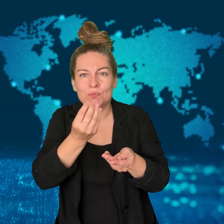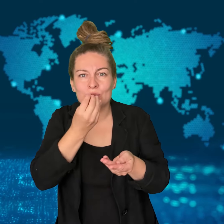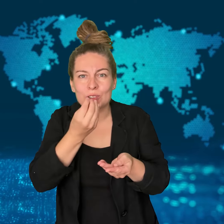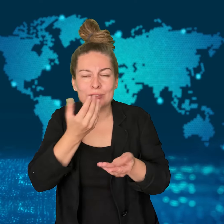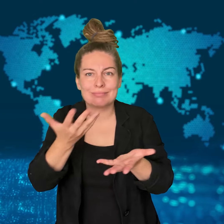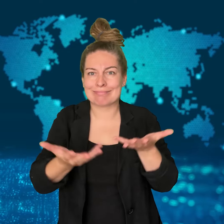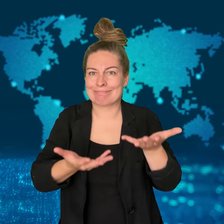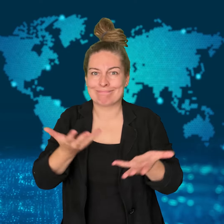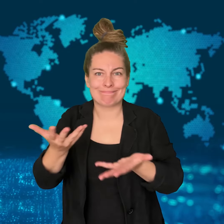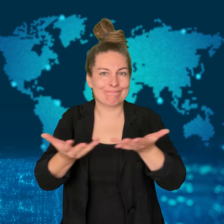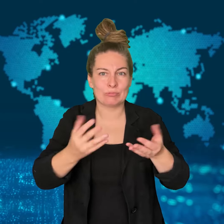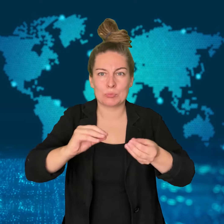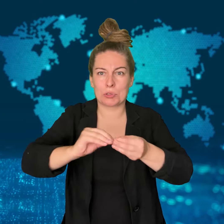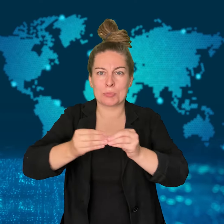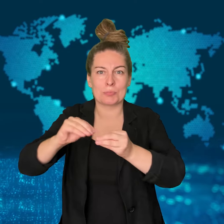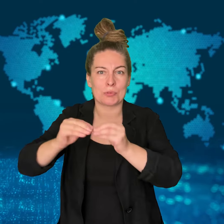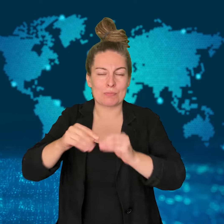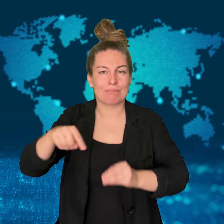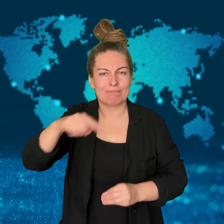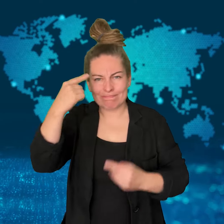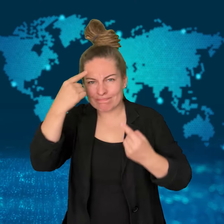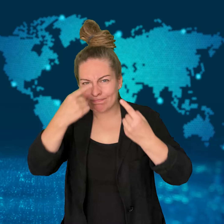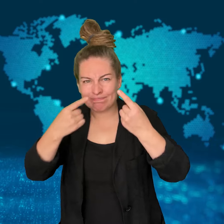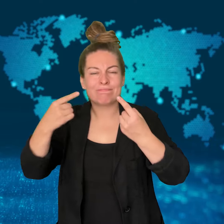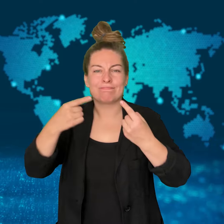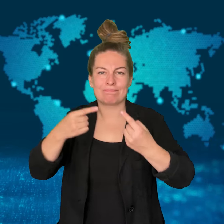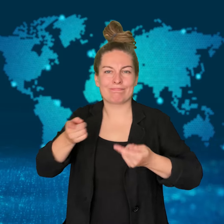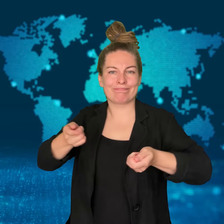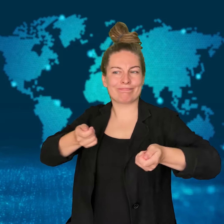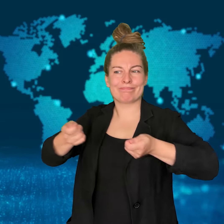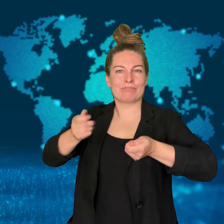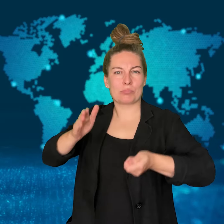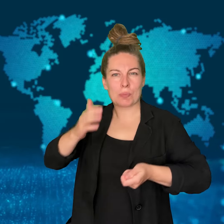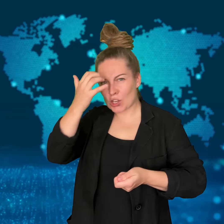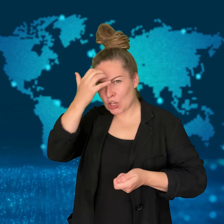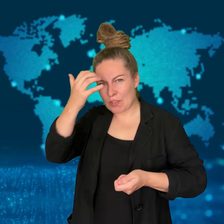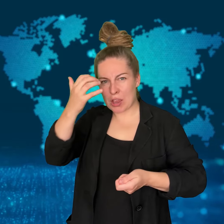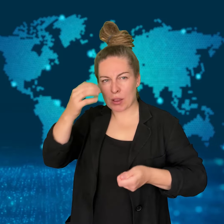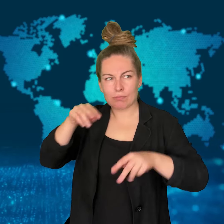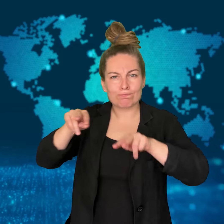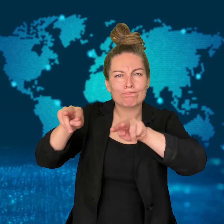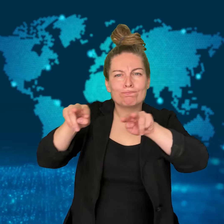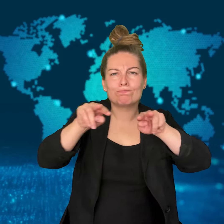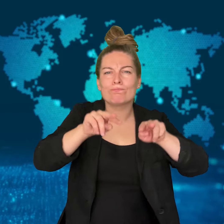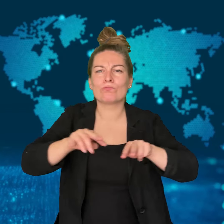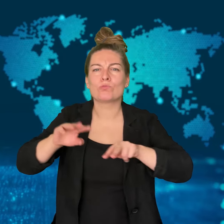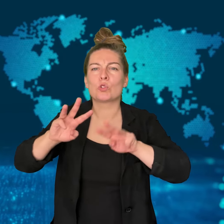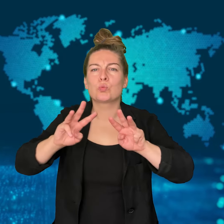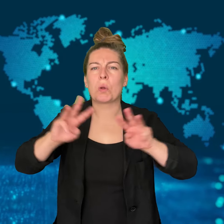the country's wildlife authority has decided the cull is needed.